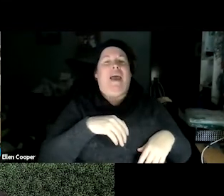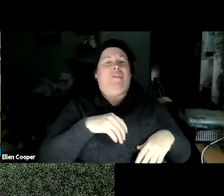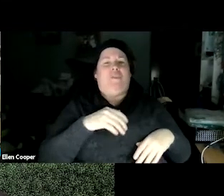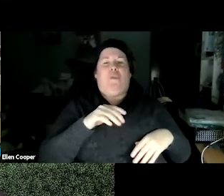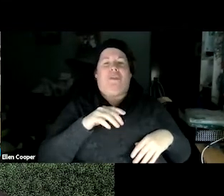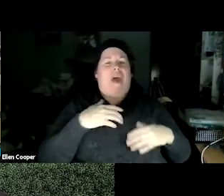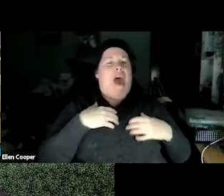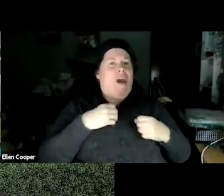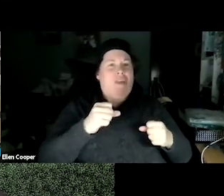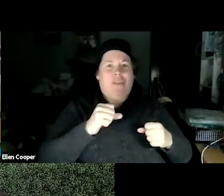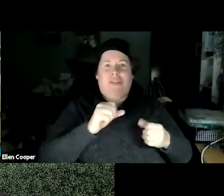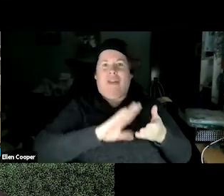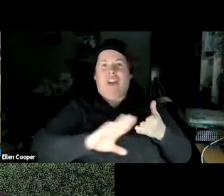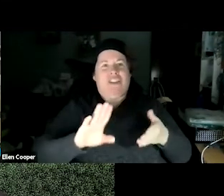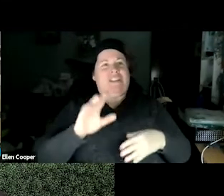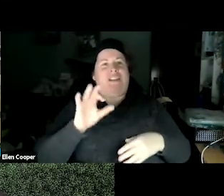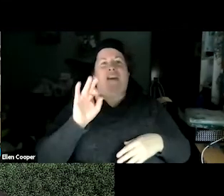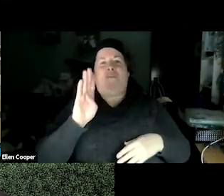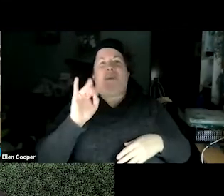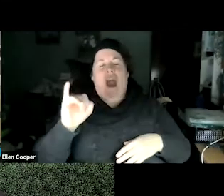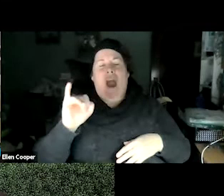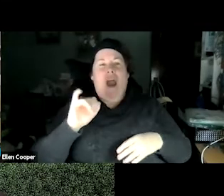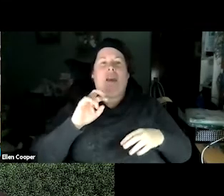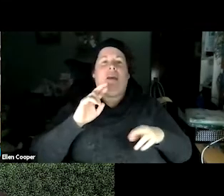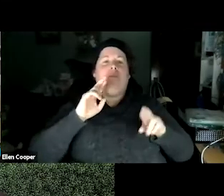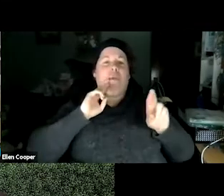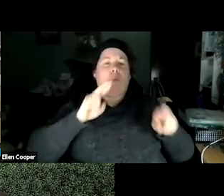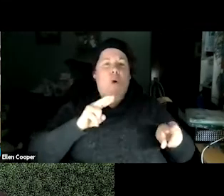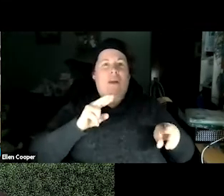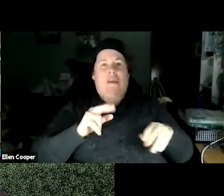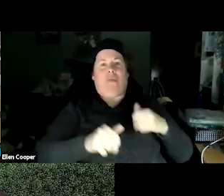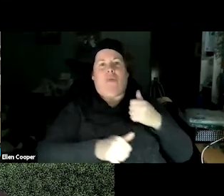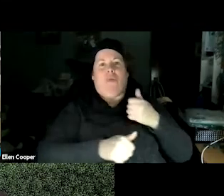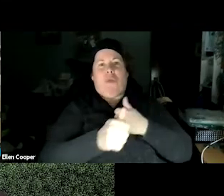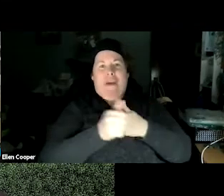the FBI reporting the threats of last week, so I just know that you're just crazy busy.